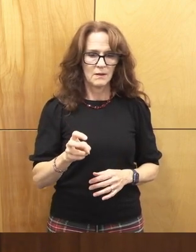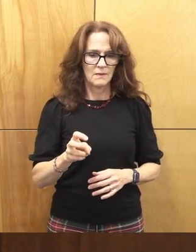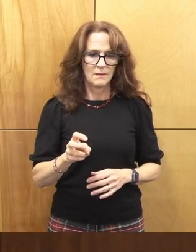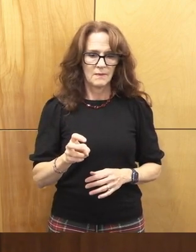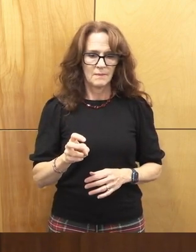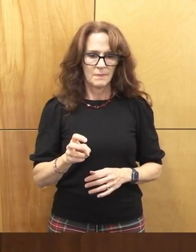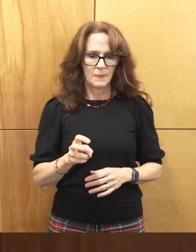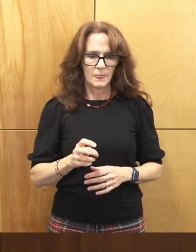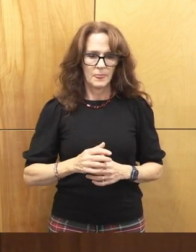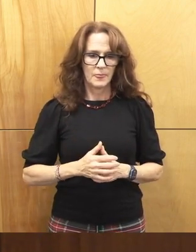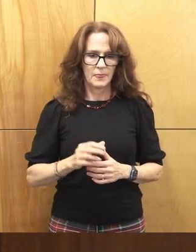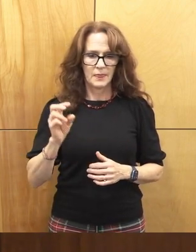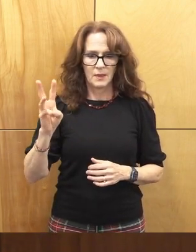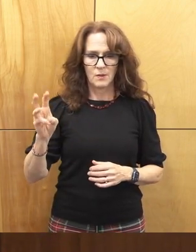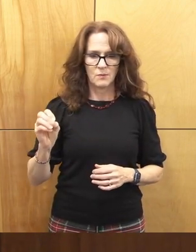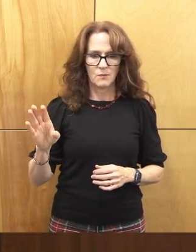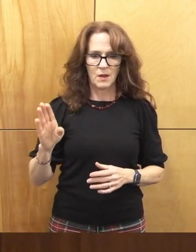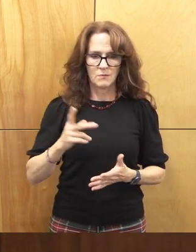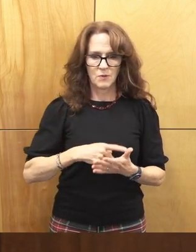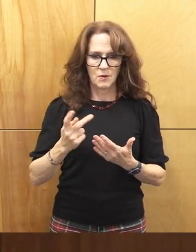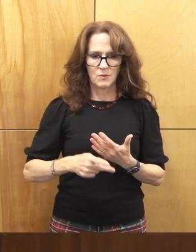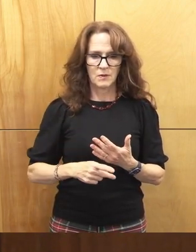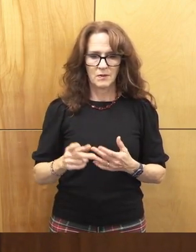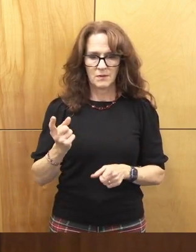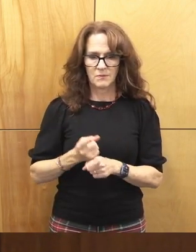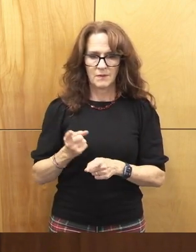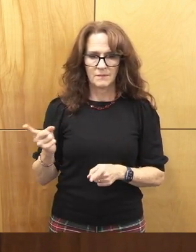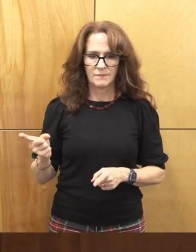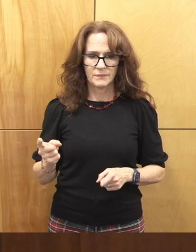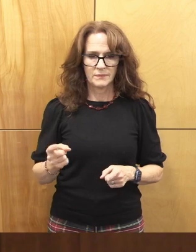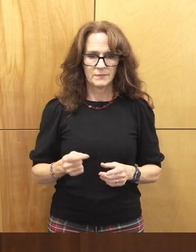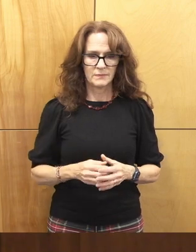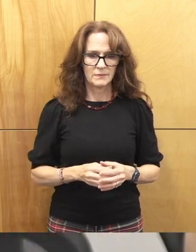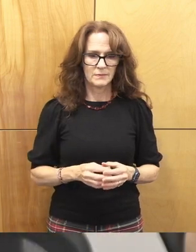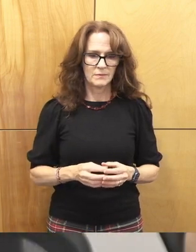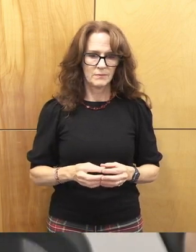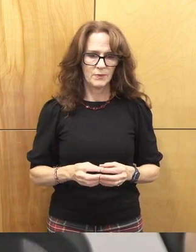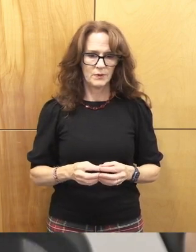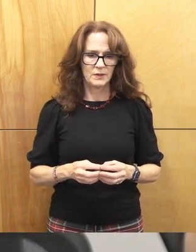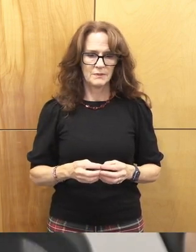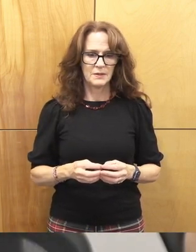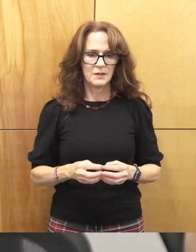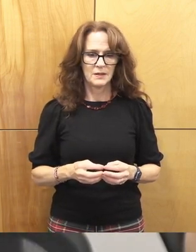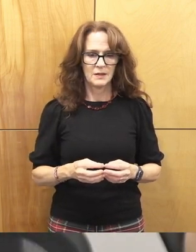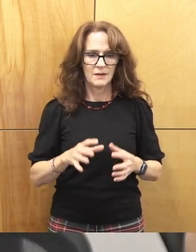the WEB program, right, Mr. Samuels? Okay, yeah. - Yeah, so, the special thing about CAMS